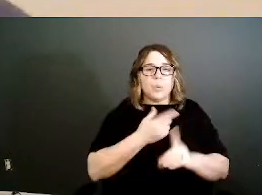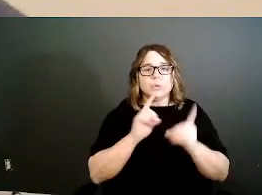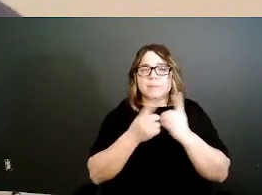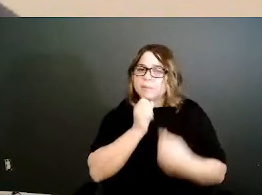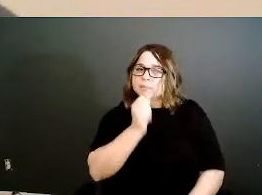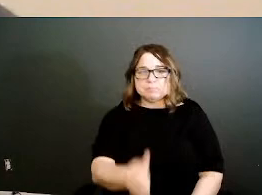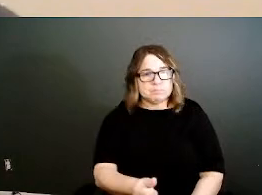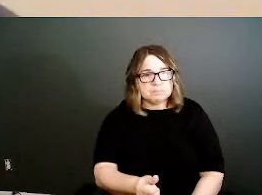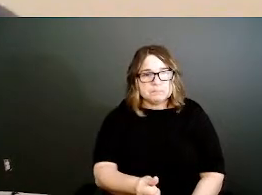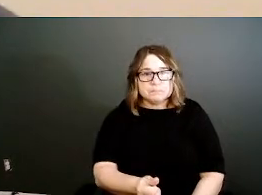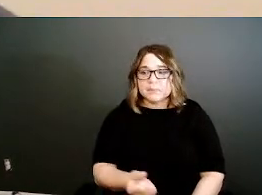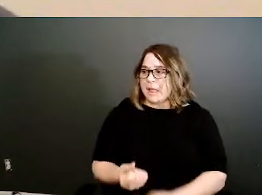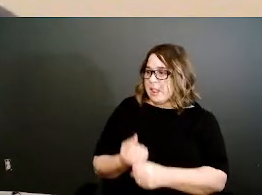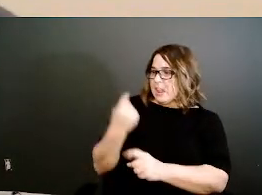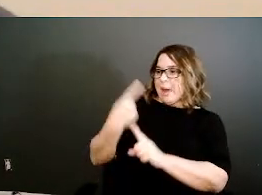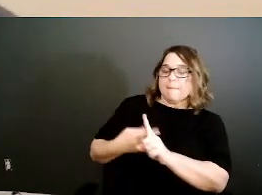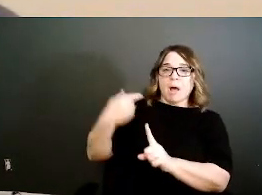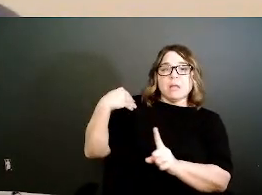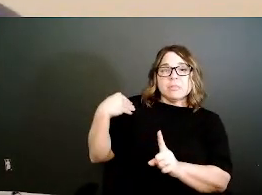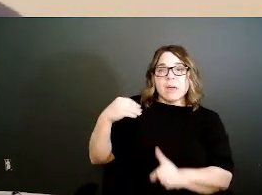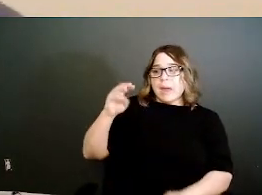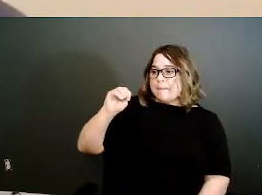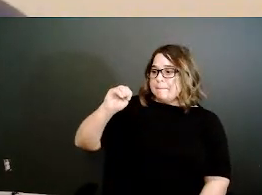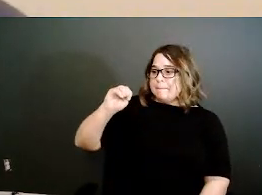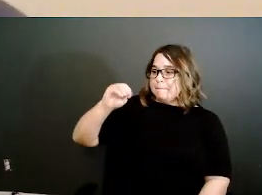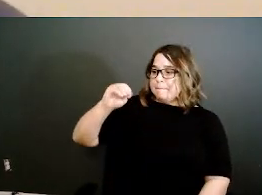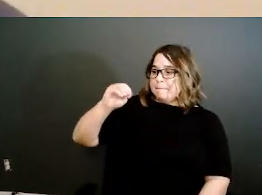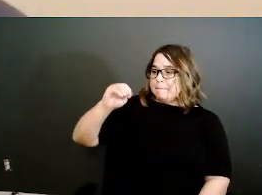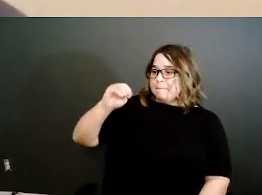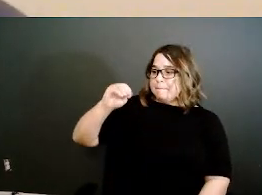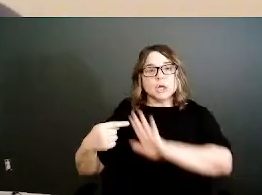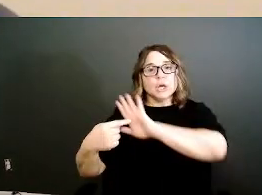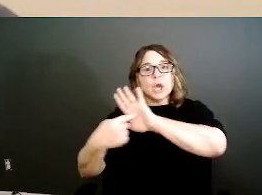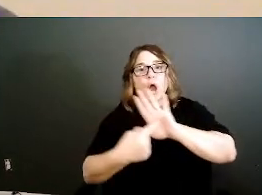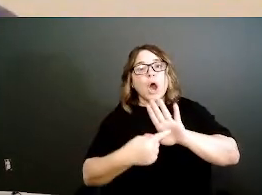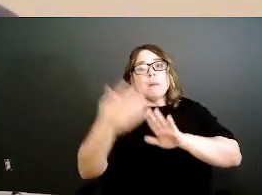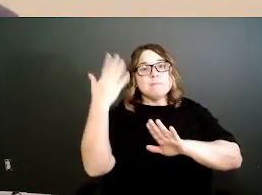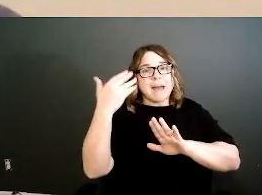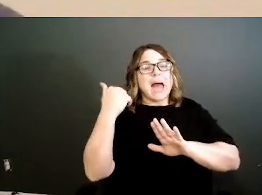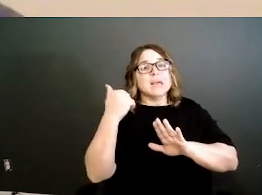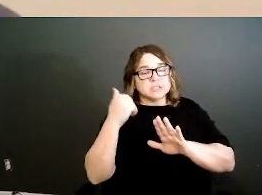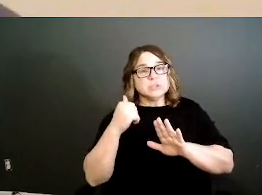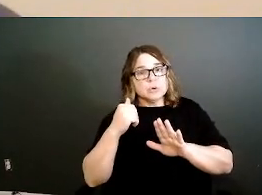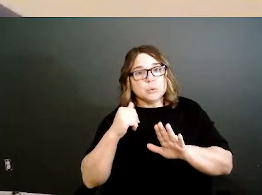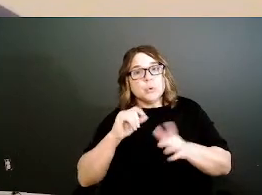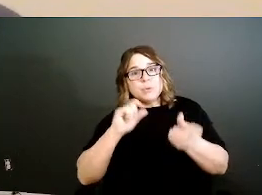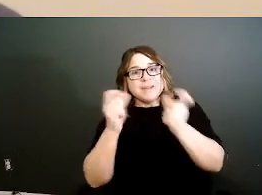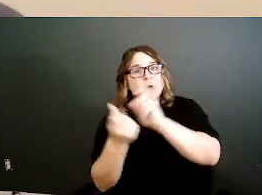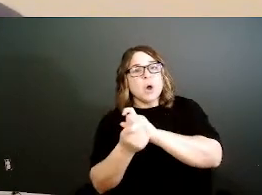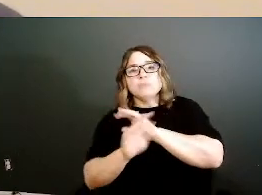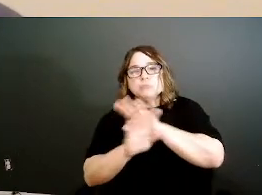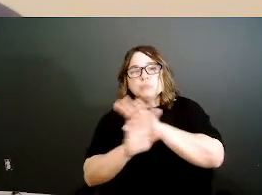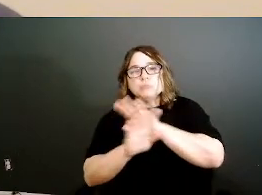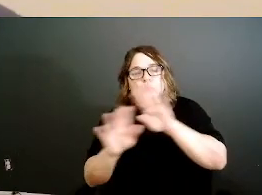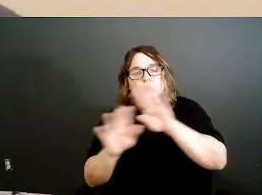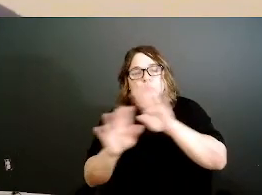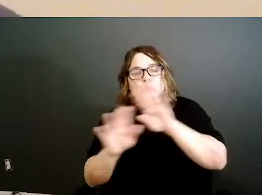WE HAVE NOT IMPROVED ACCOUNTABILITY IN OUR DEPARTMENT. LOOK NO FURTHER THAN MPD'S RESPONSE TO THE 2020 PROTESTS.